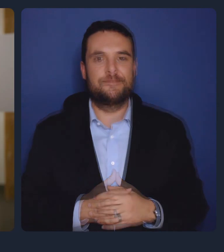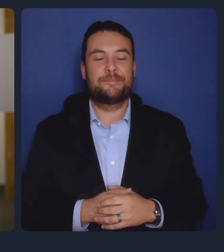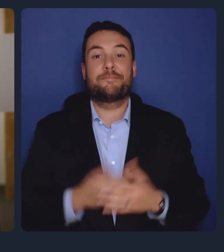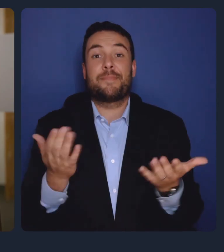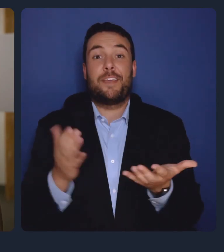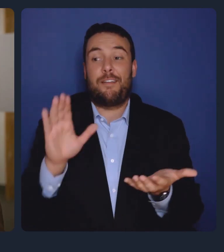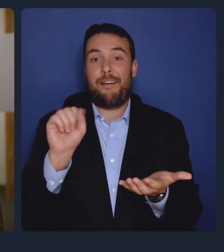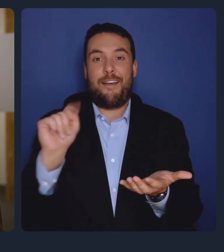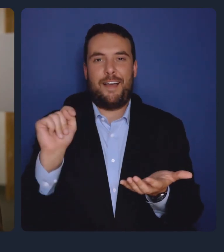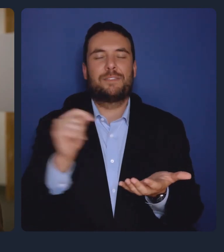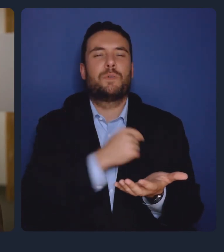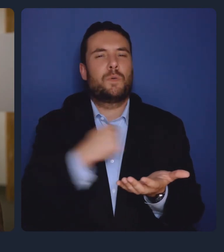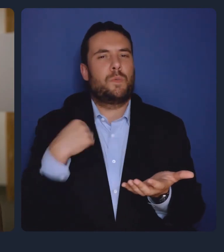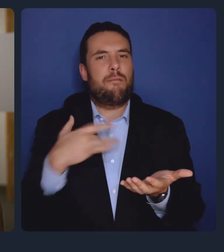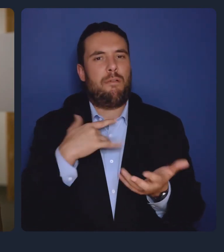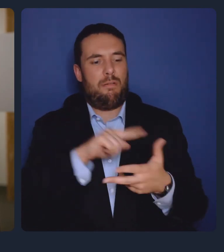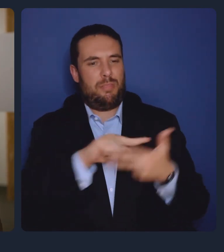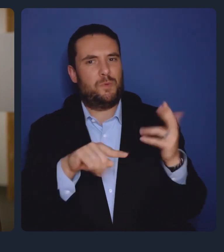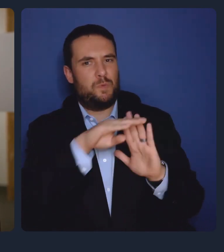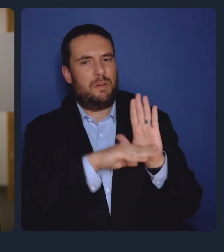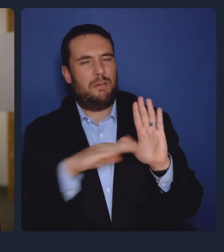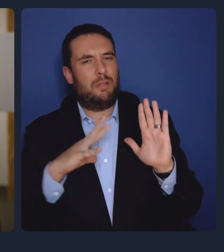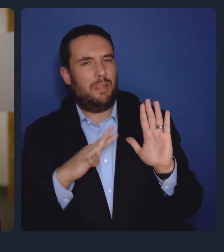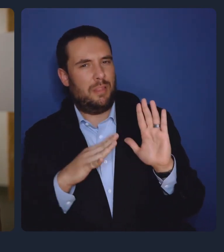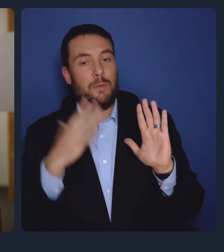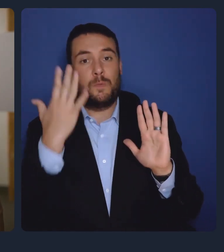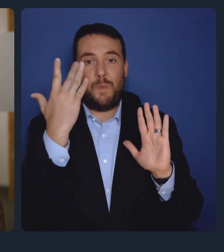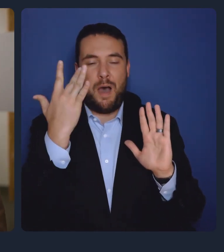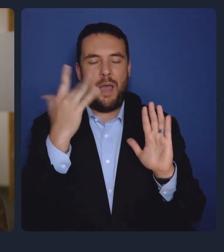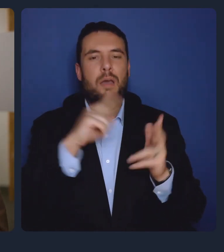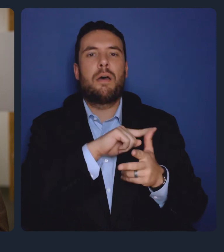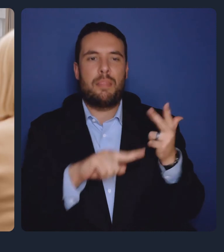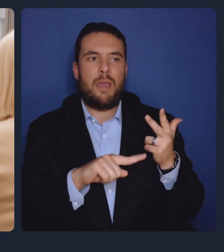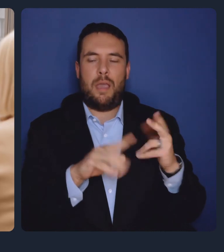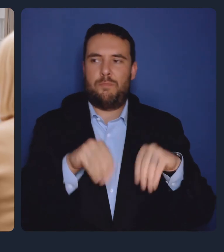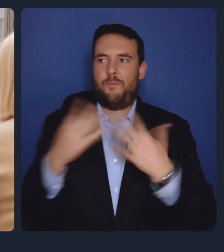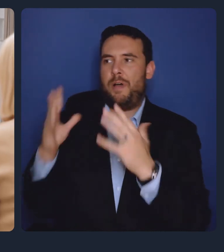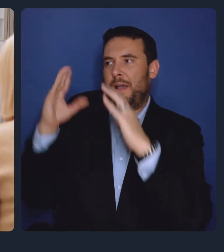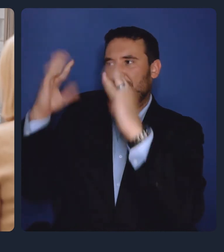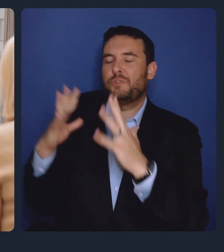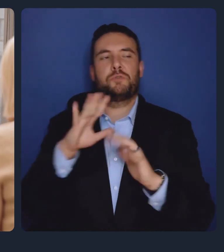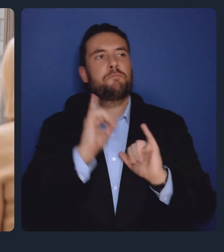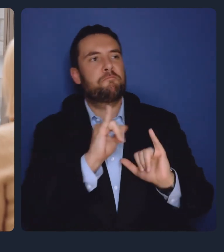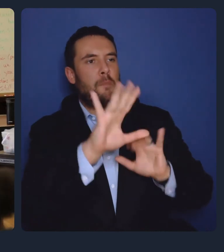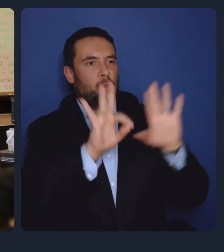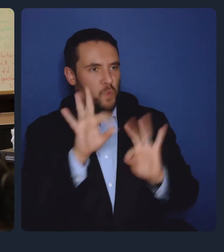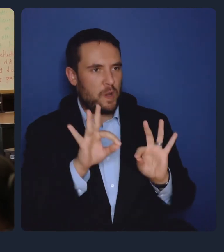At CAST, we think the most amazing thing about the UDL Guidelines is that they offer educators choice and clear advice